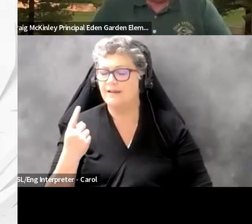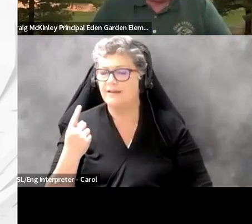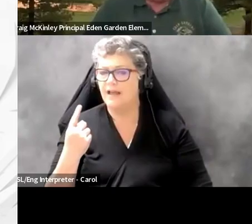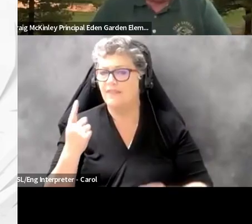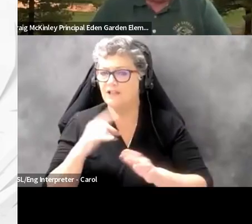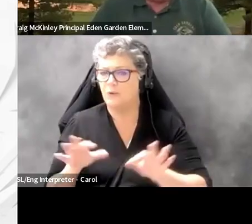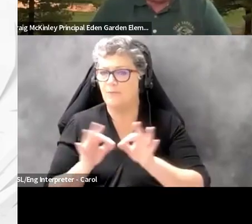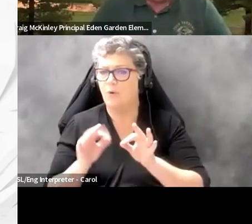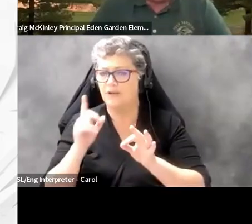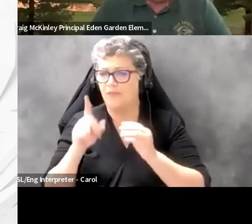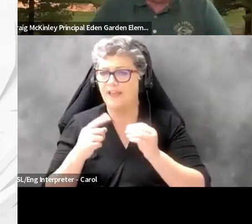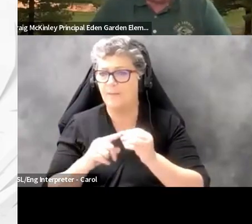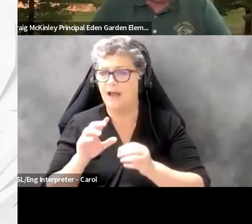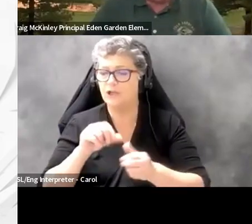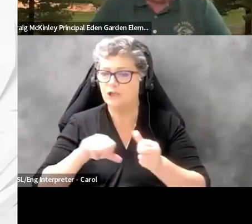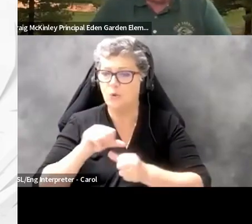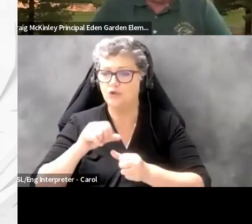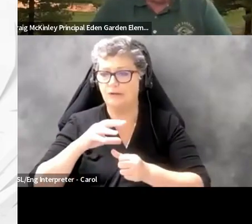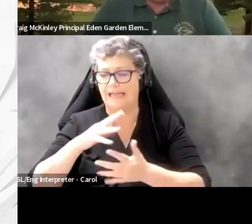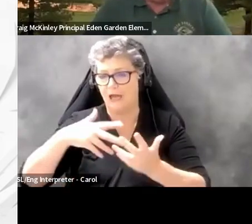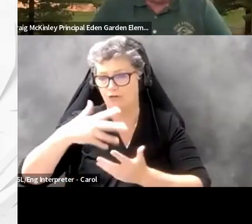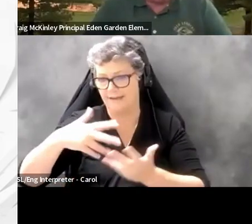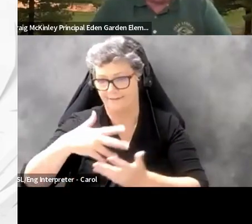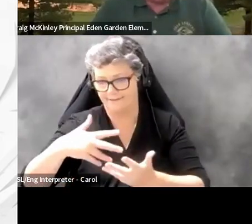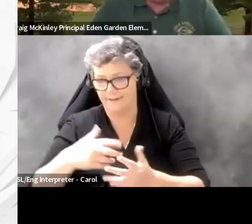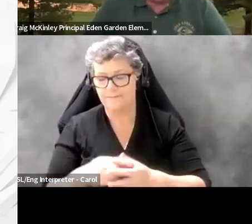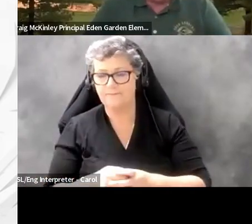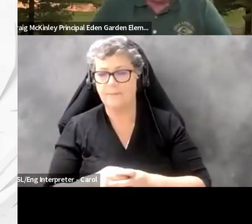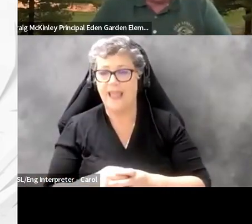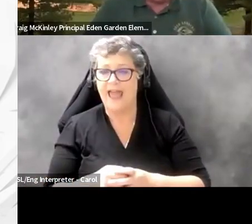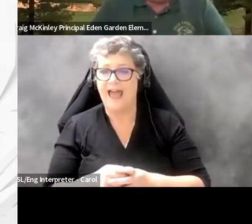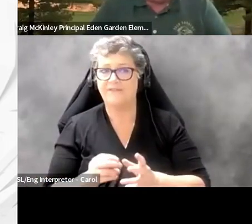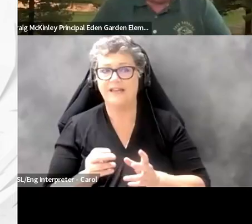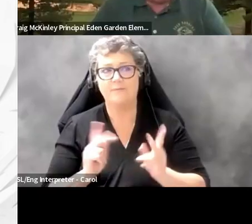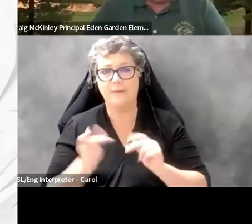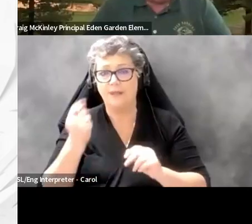think about is that socially interactive piece and really having people understand parents teachers